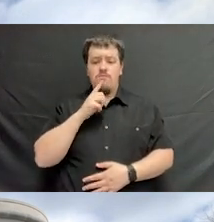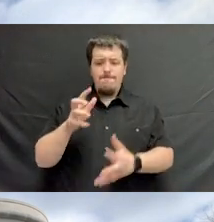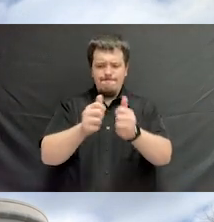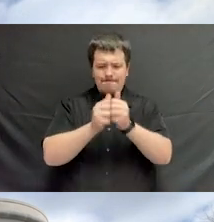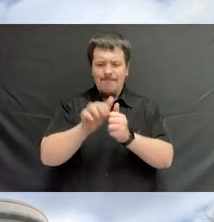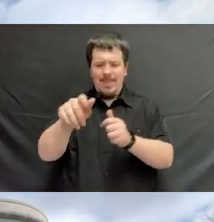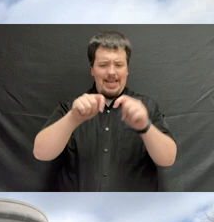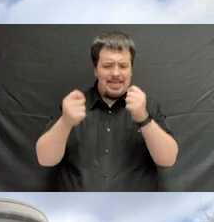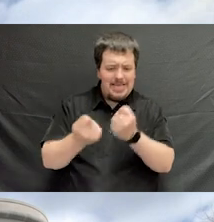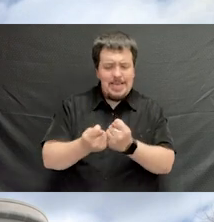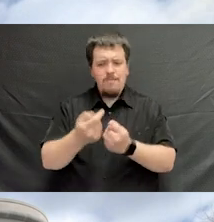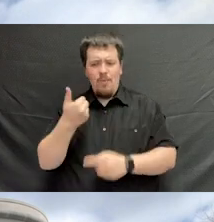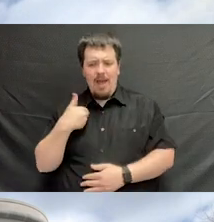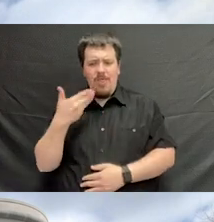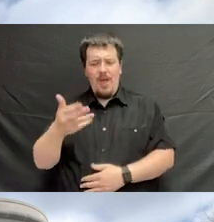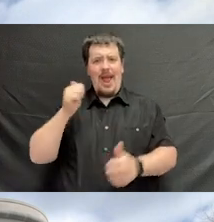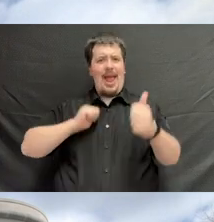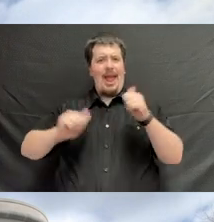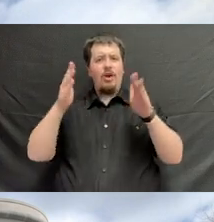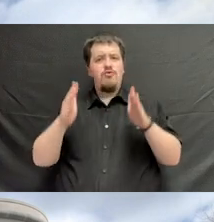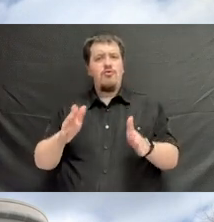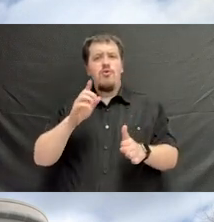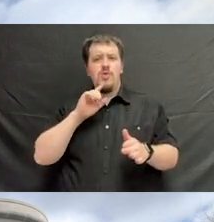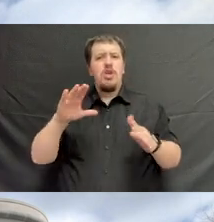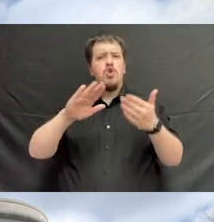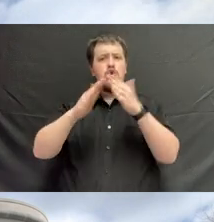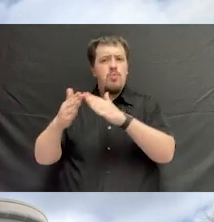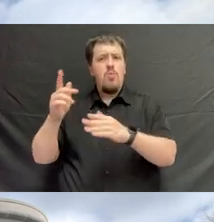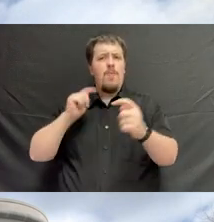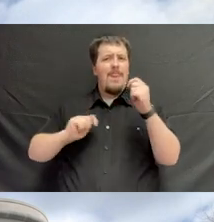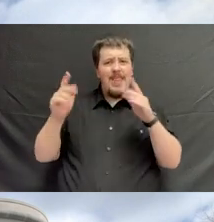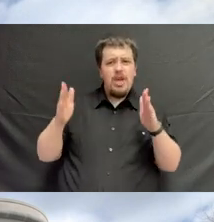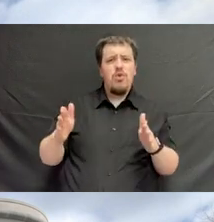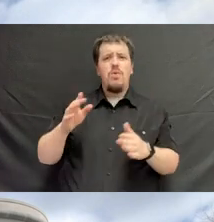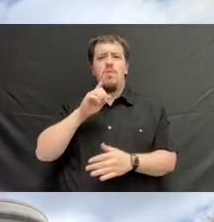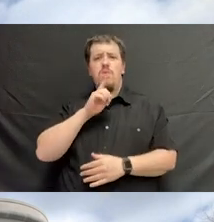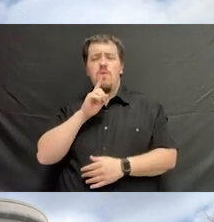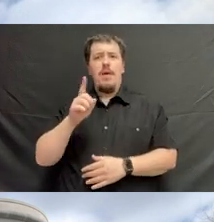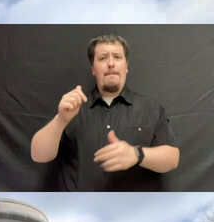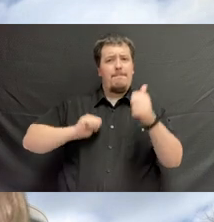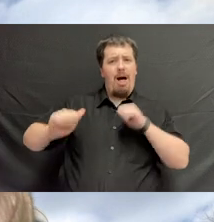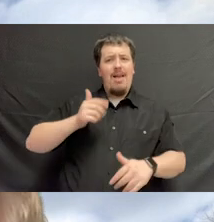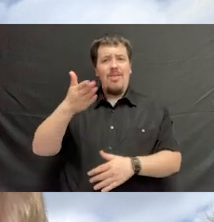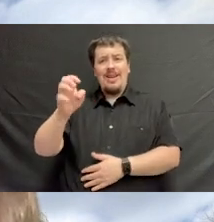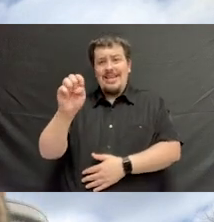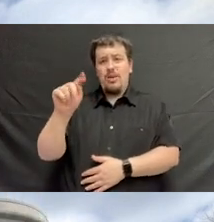on that team that we created of actors that did community theater and plays at East Tennessee State and coupled with Bud Frank